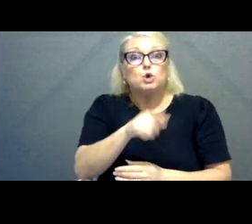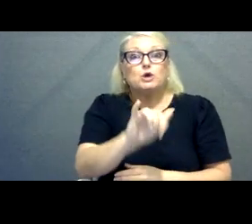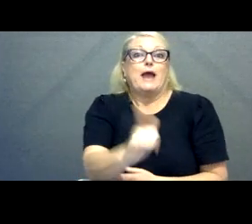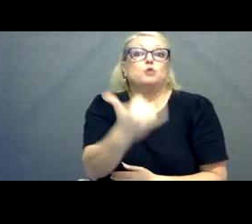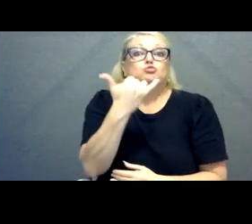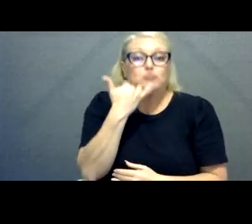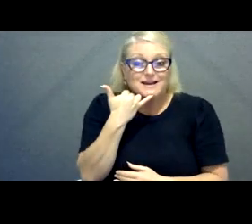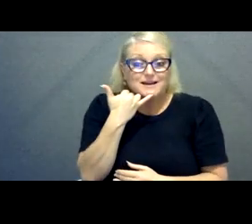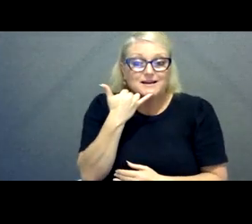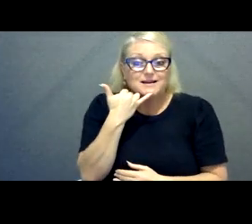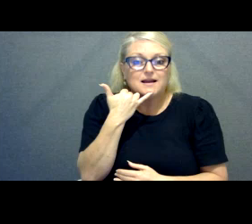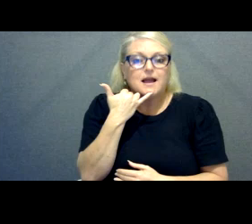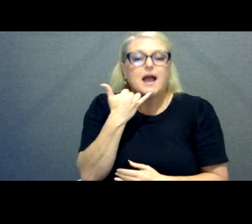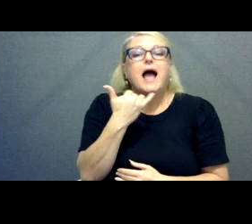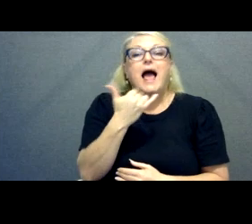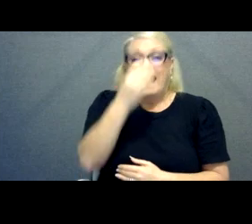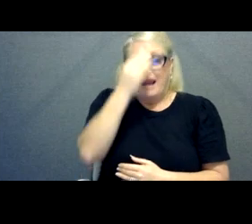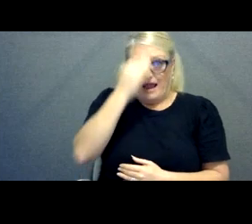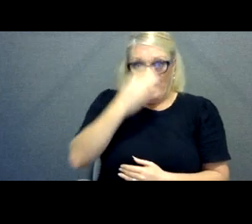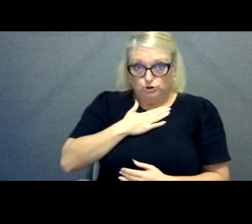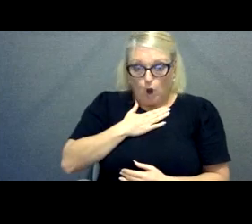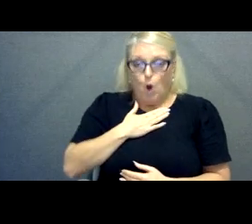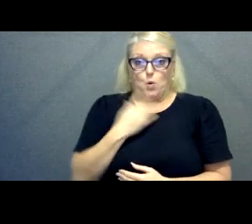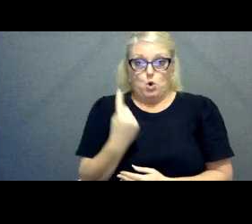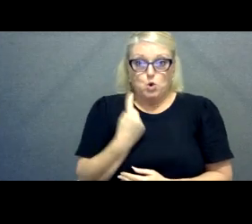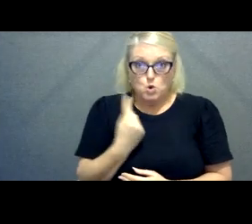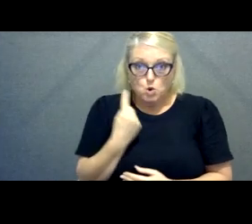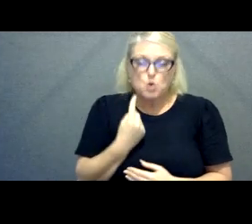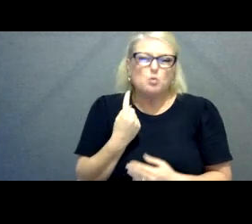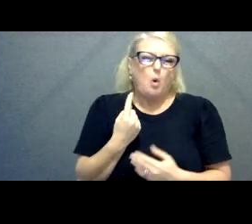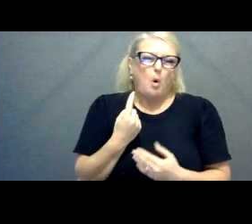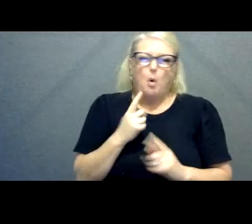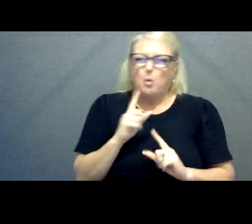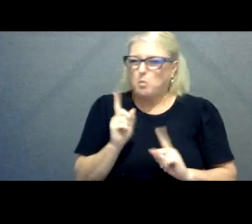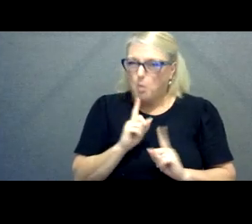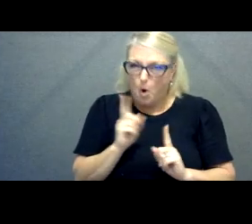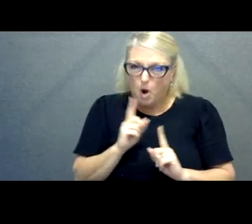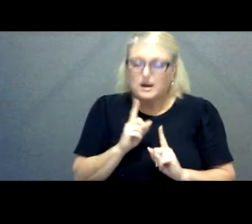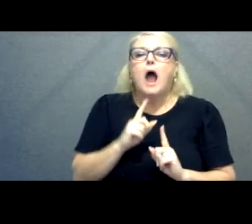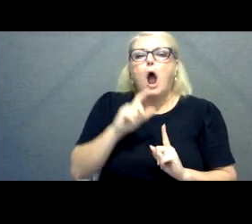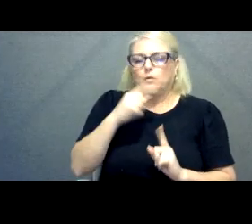identify that and we'll make some arrangements internally to assist them so just a note to